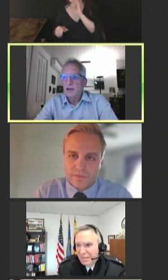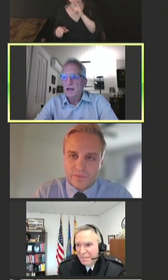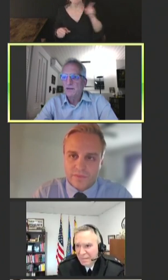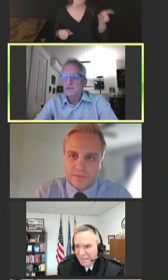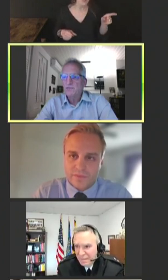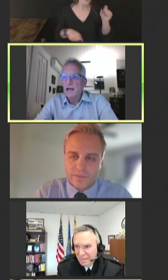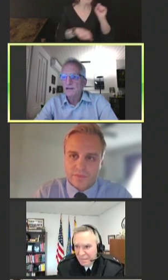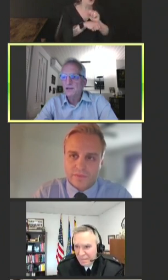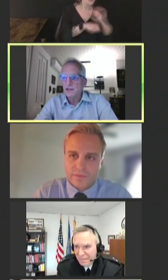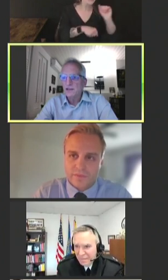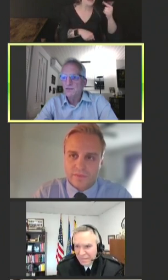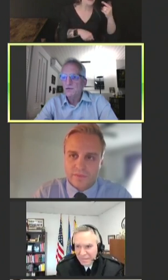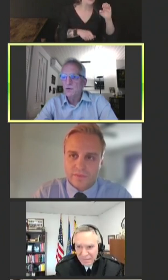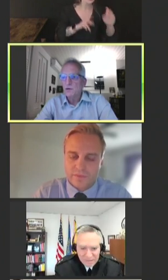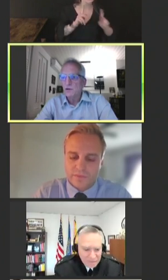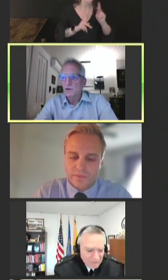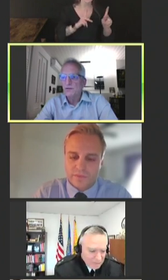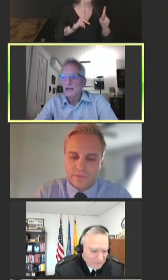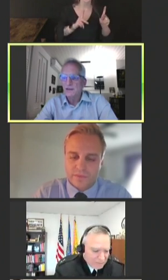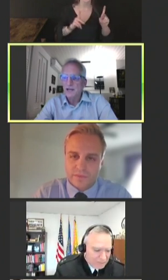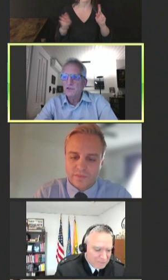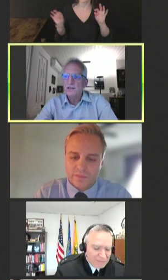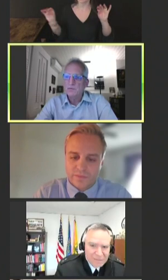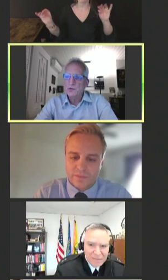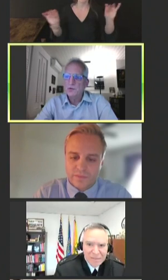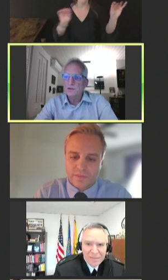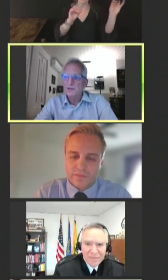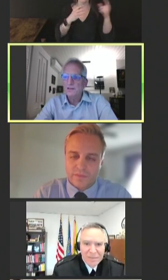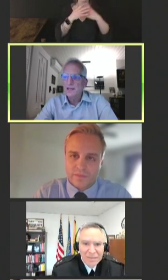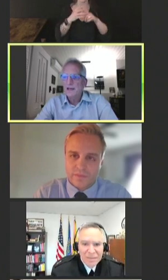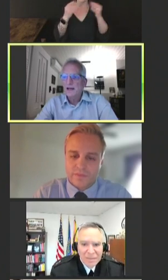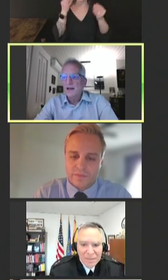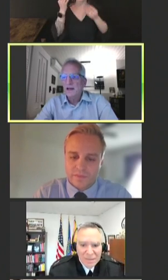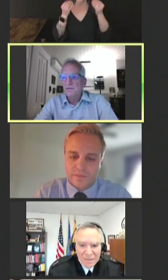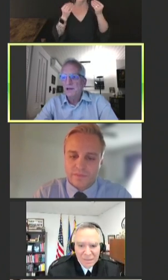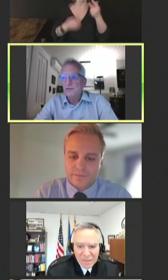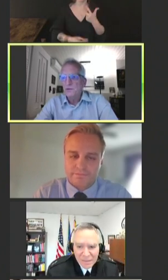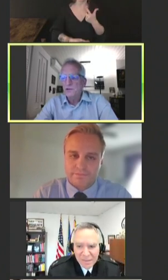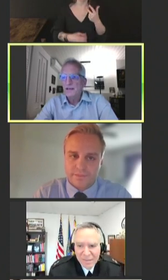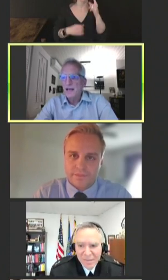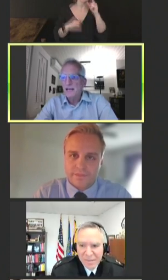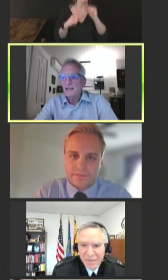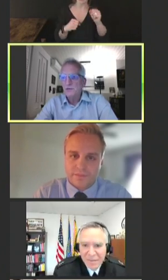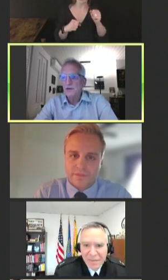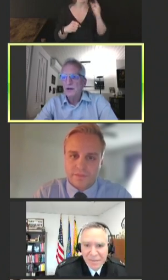about strategies for vaccination and boosters, if you take that into account,